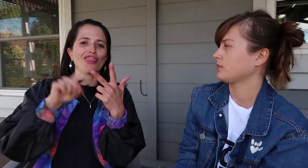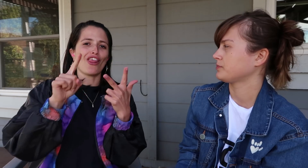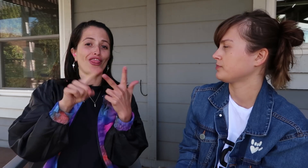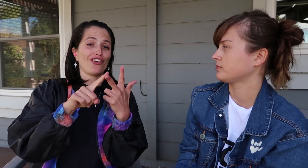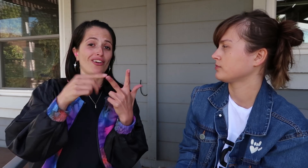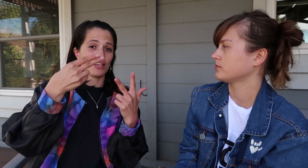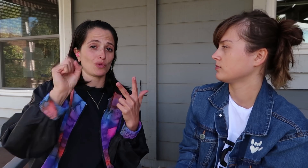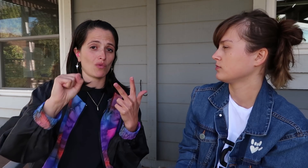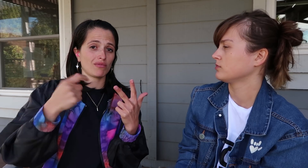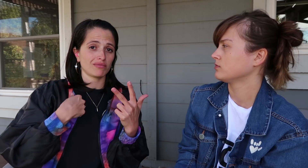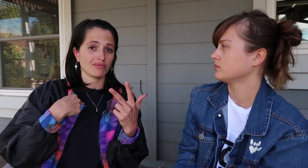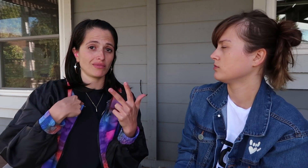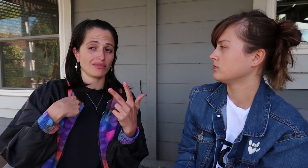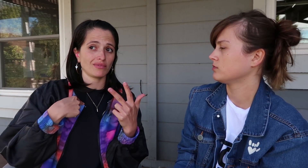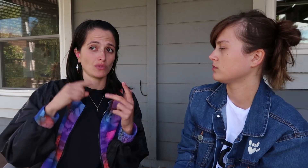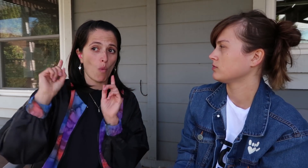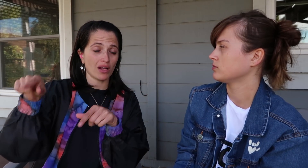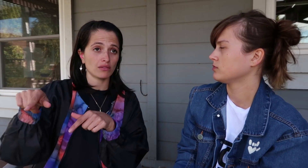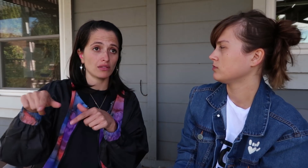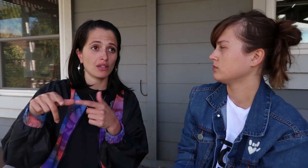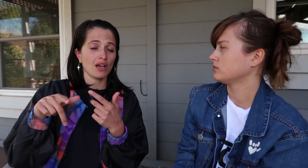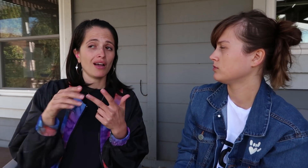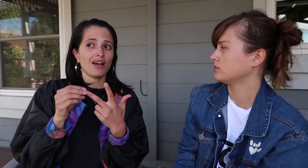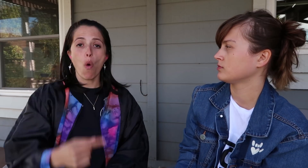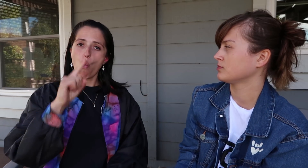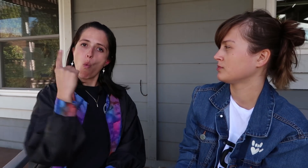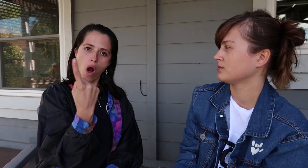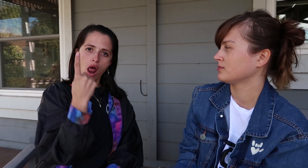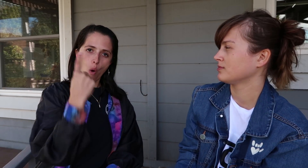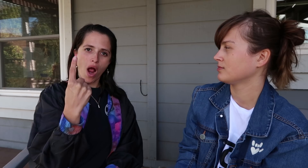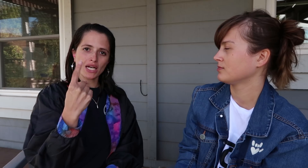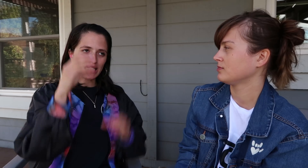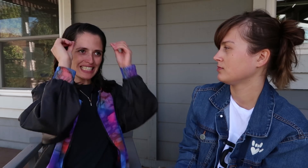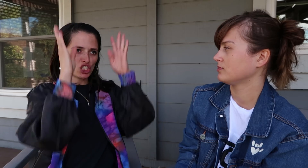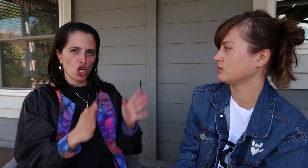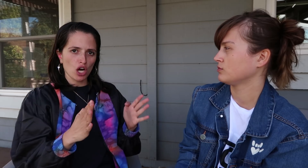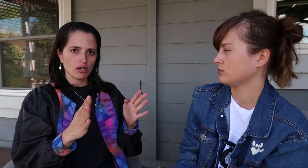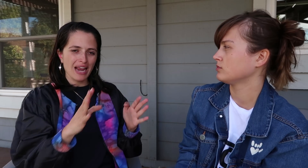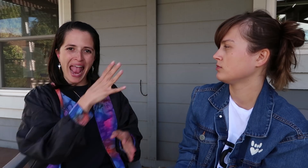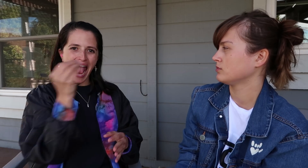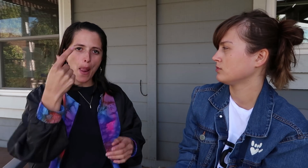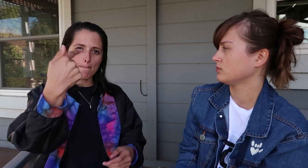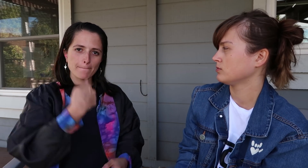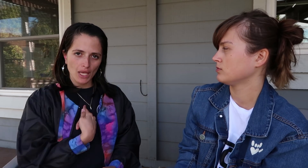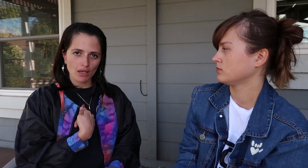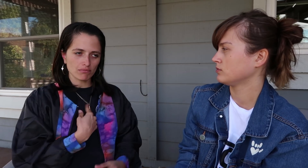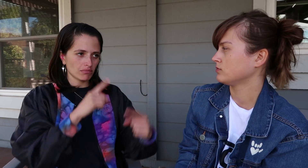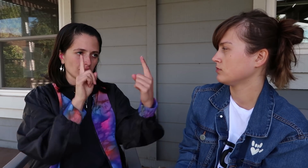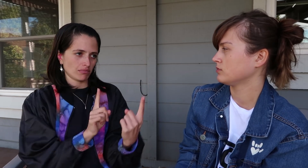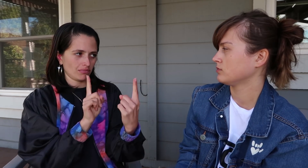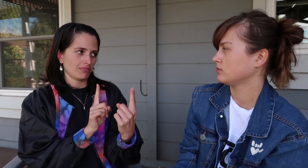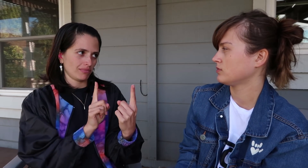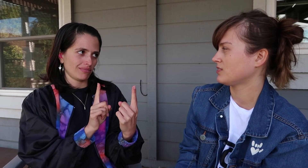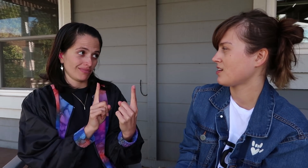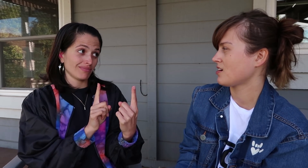At my third high school, there was only me and my teacher.